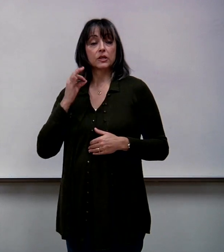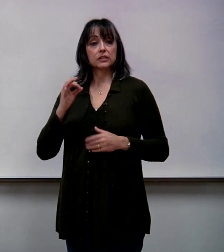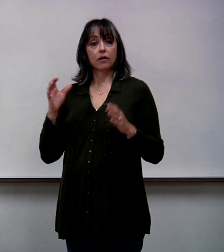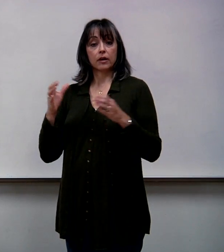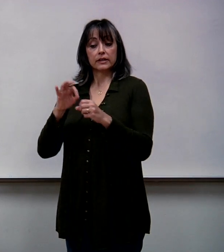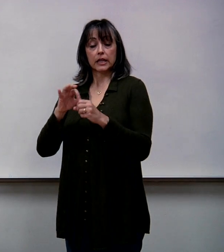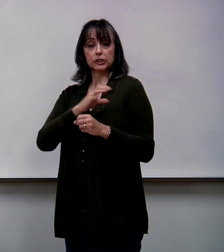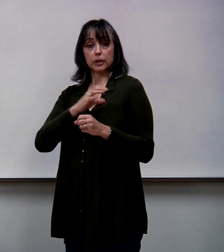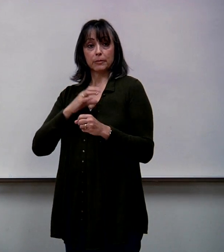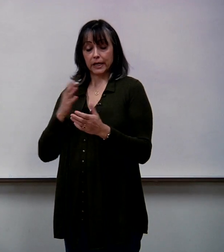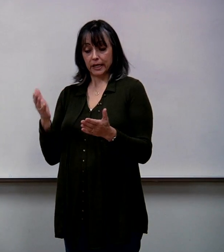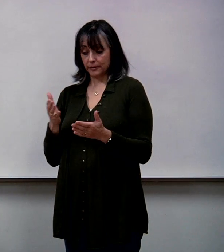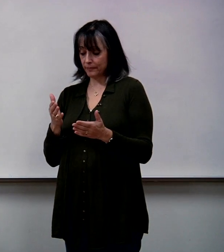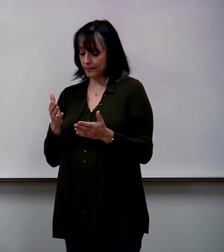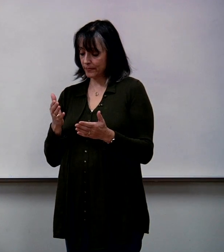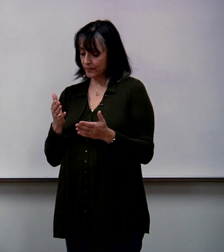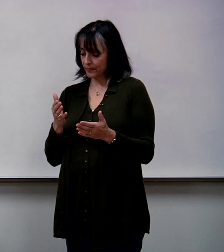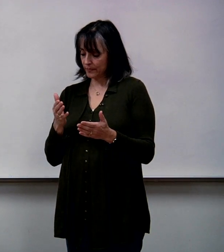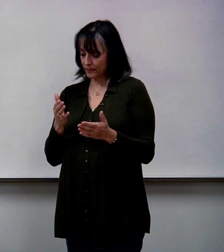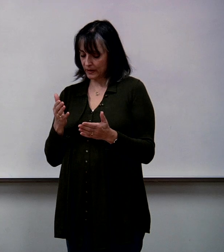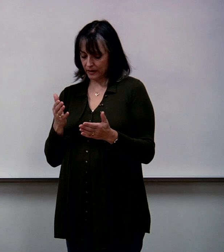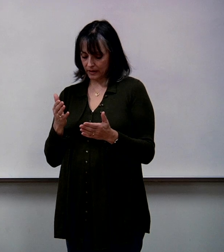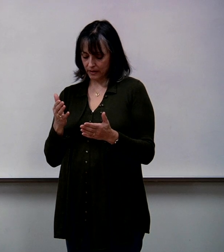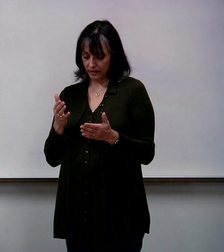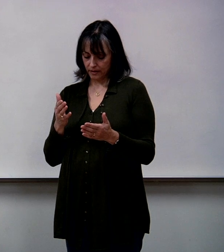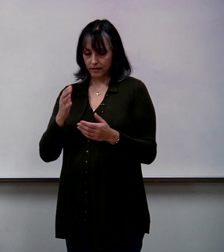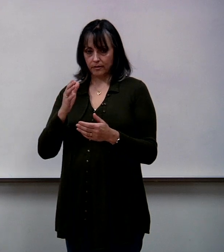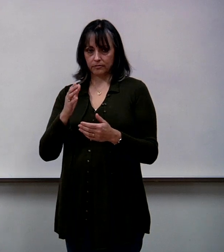are, in alphabetical order